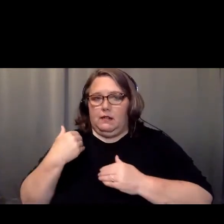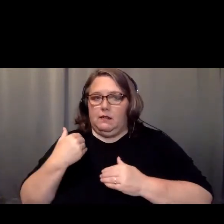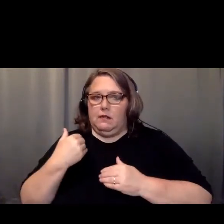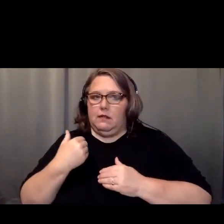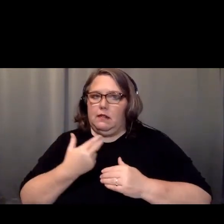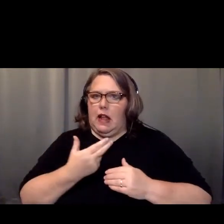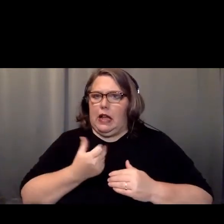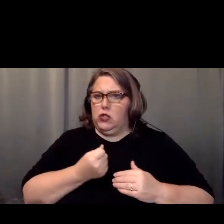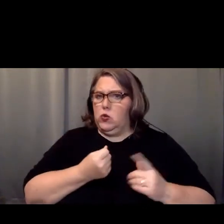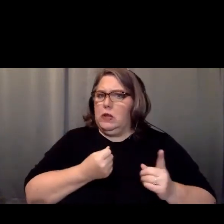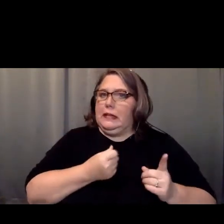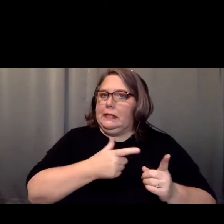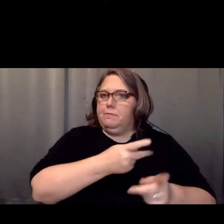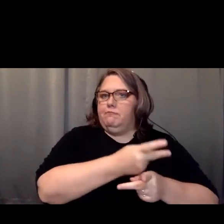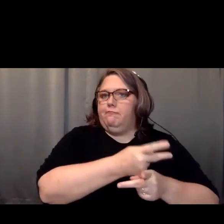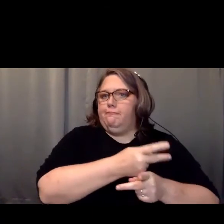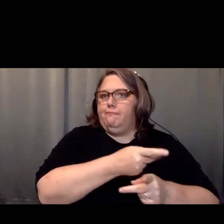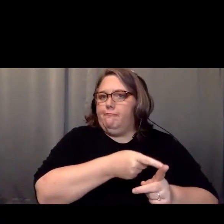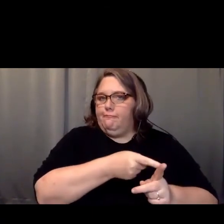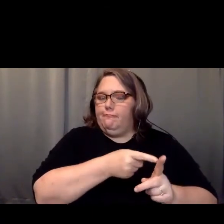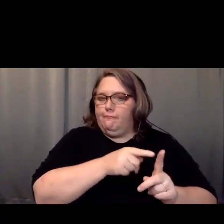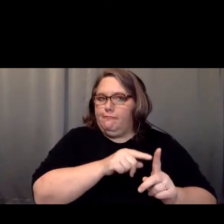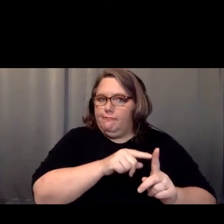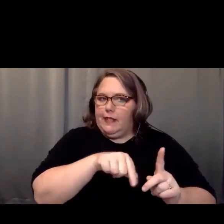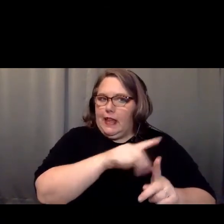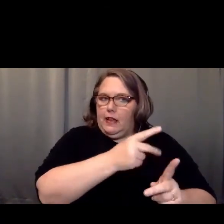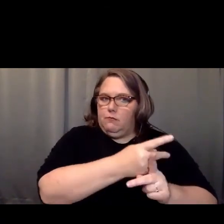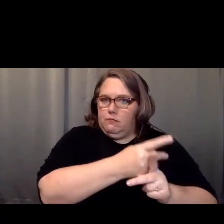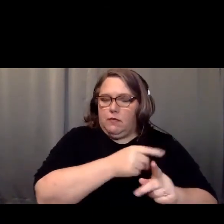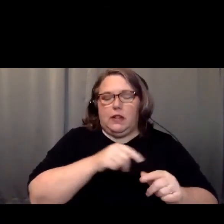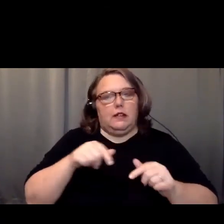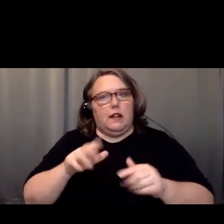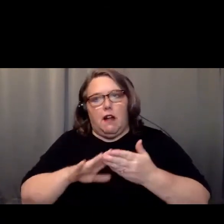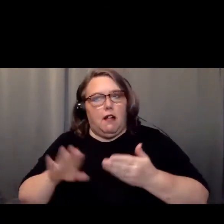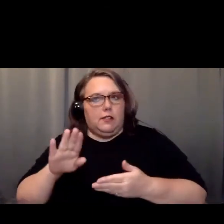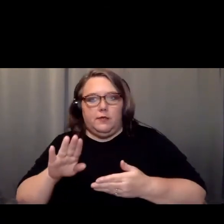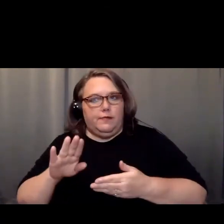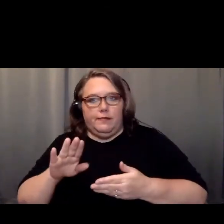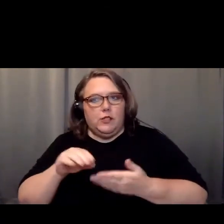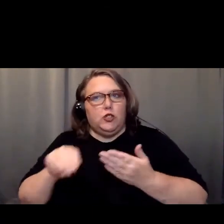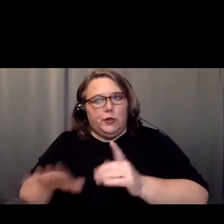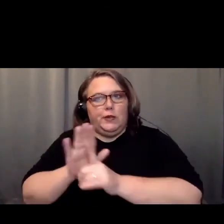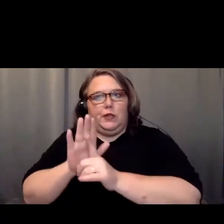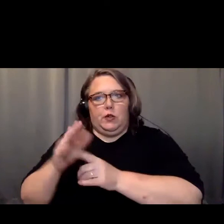on how it is in high school, here all of that is your responsibility.